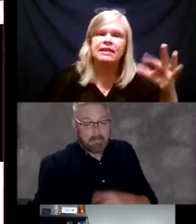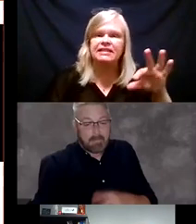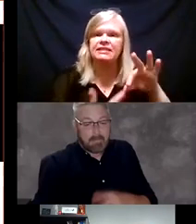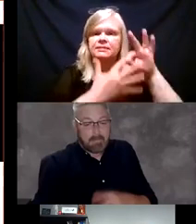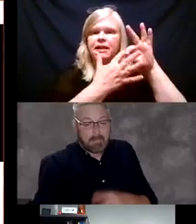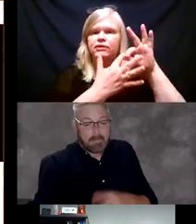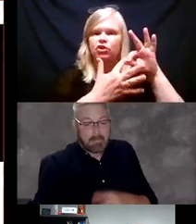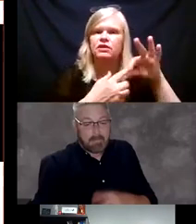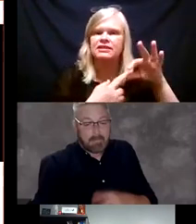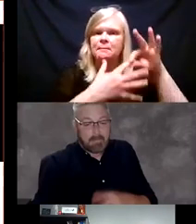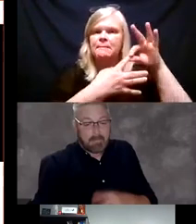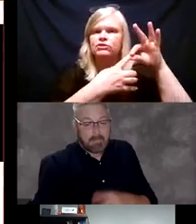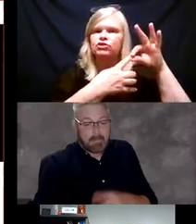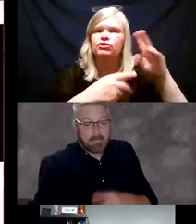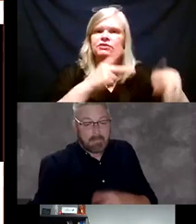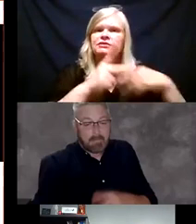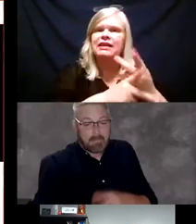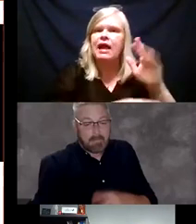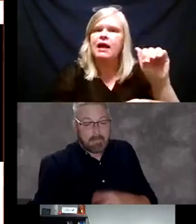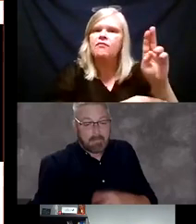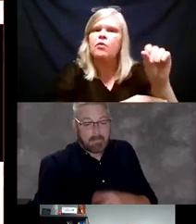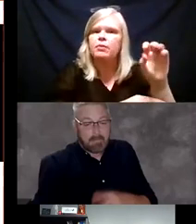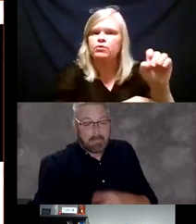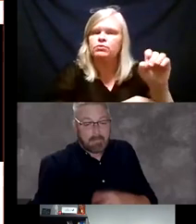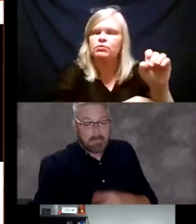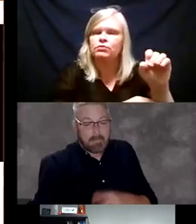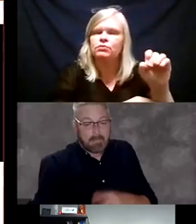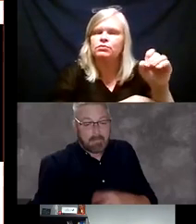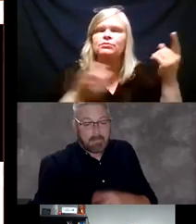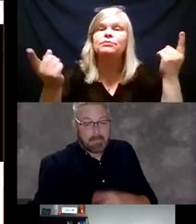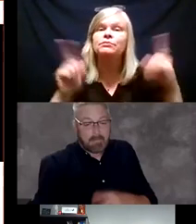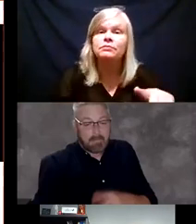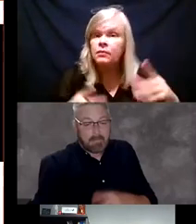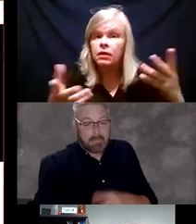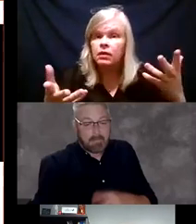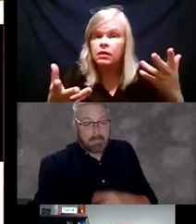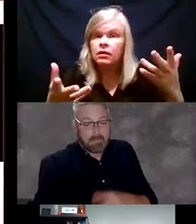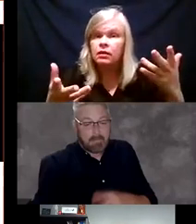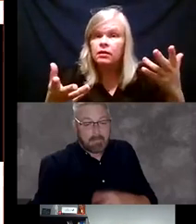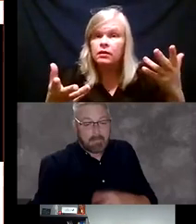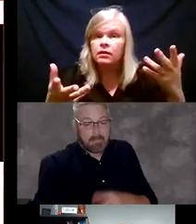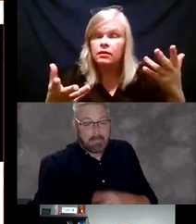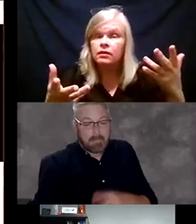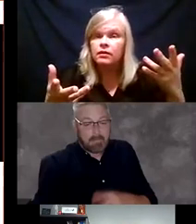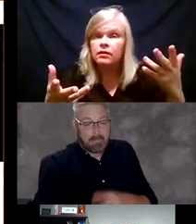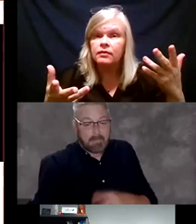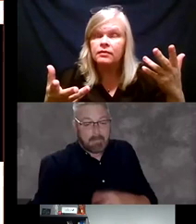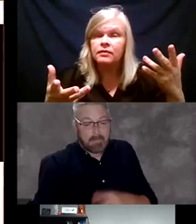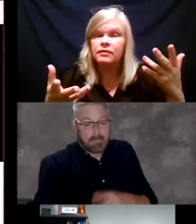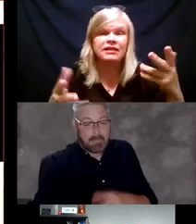ABUSE THAT HAPPENS IN CIRCUMSTANCES THAT ARE LISTED